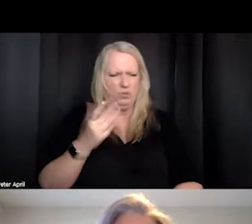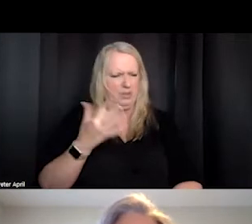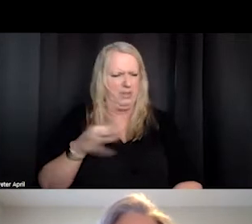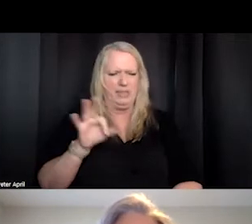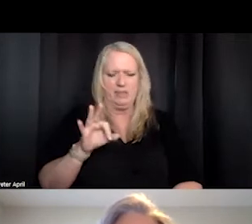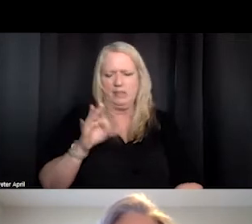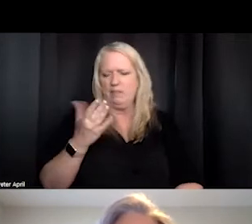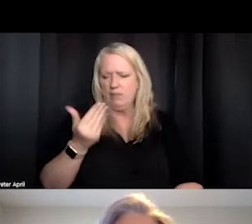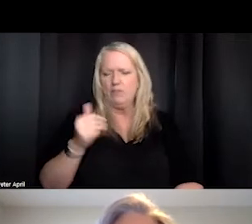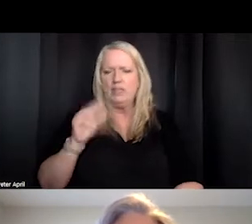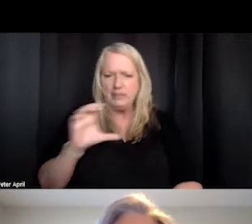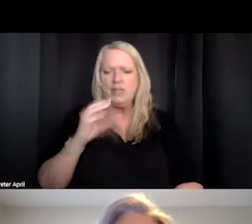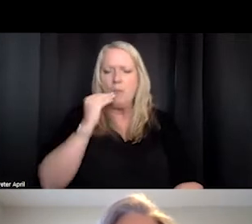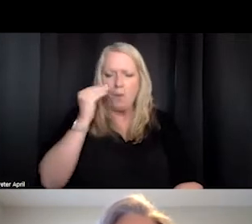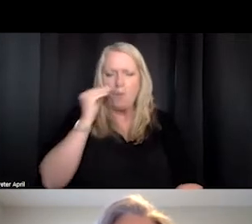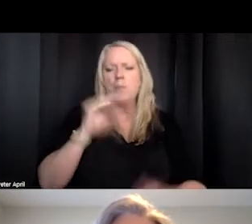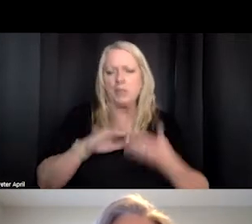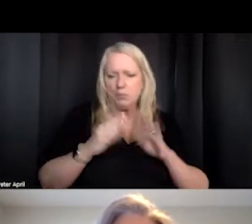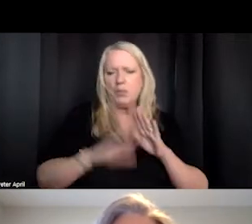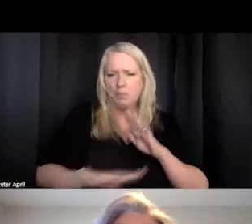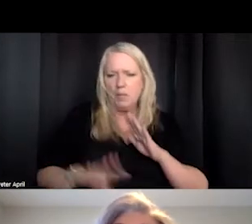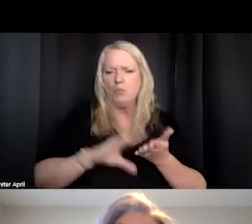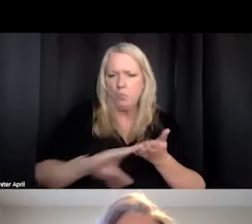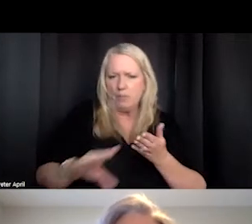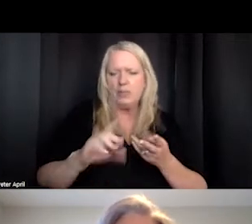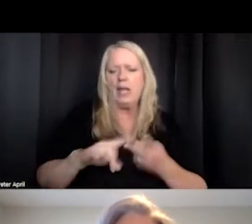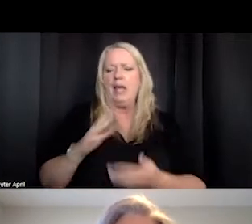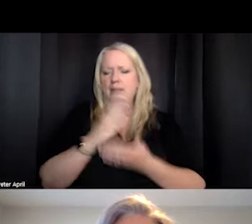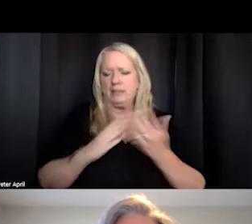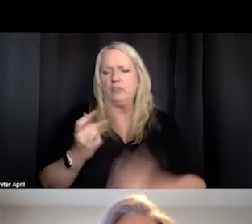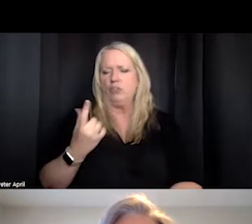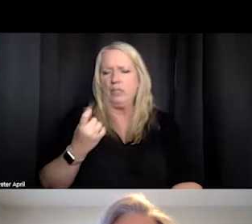HOME AND COMMUNITY BASED WAIVERS. AND SECTION, 1115, DEMONSTRATION PROGRAMS.